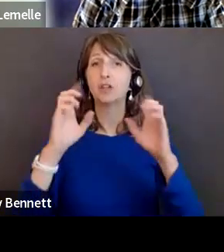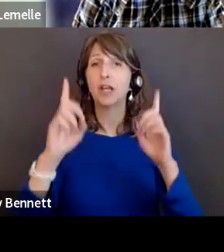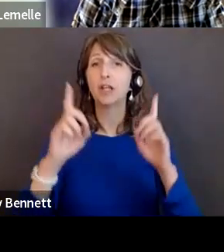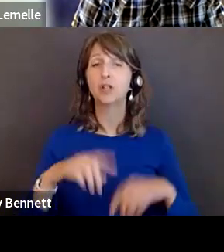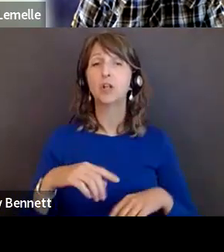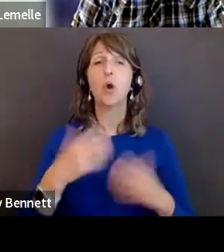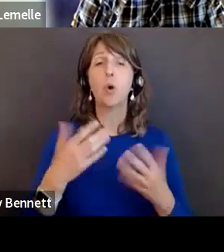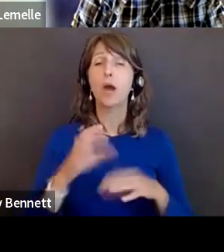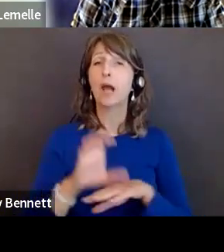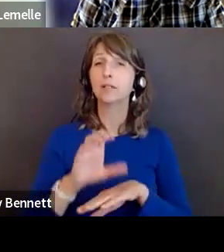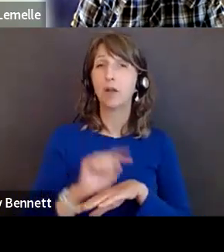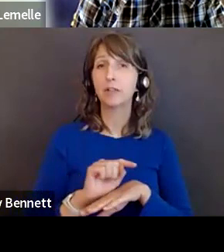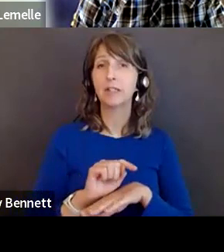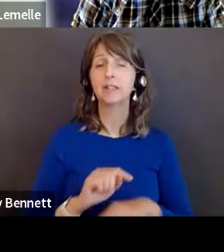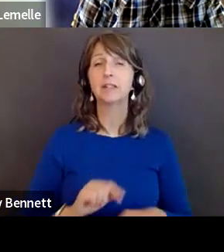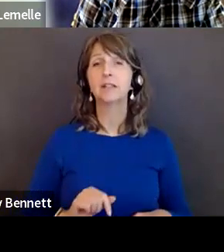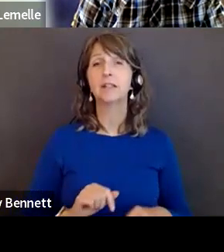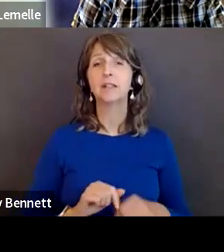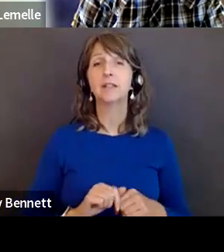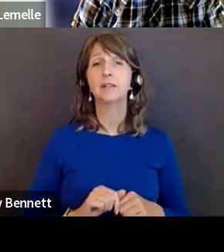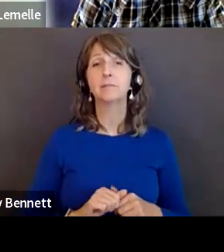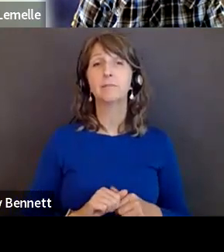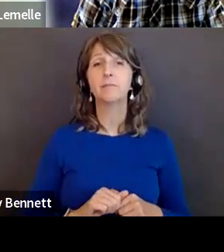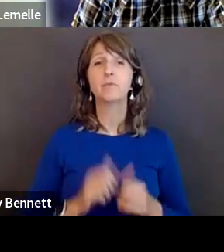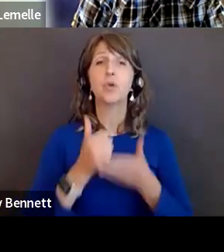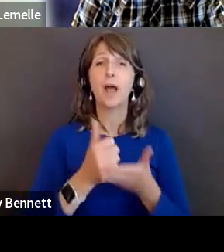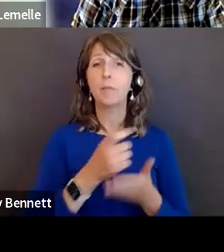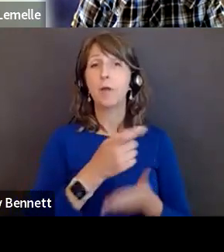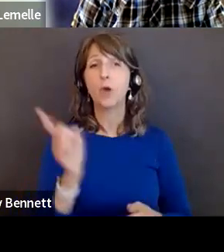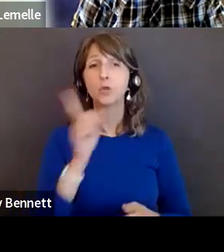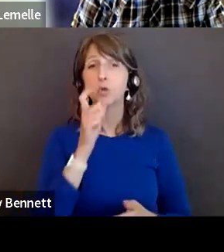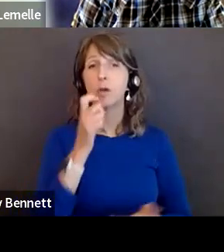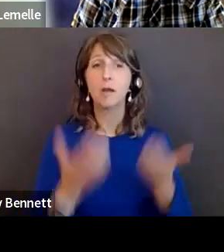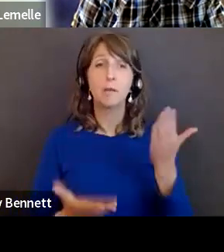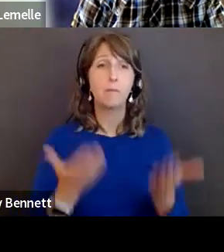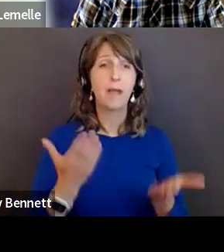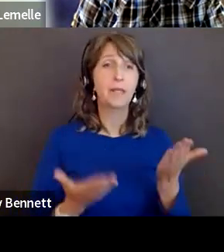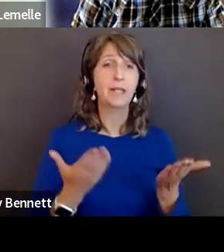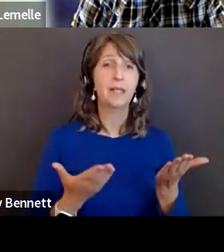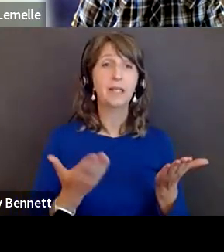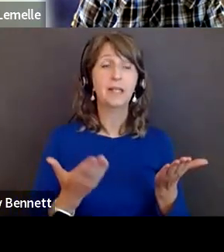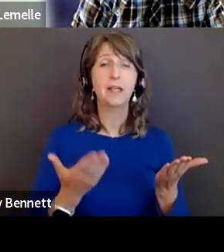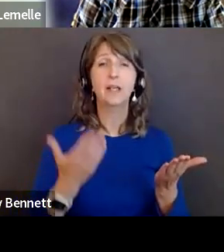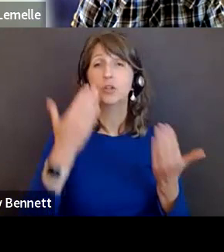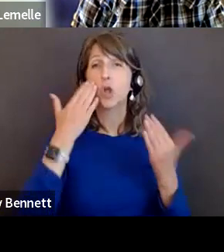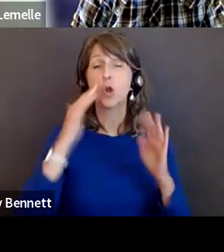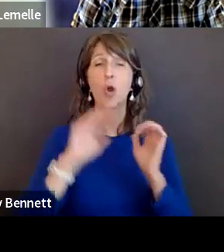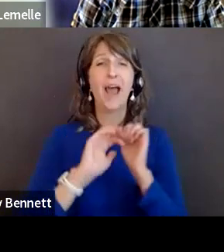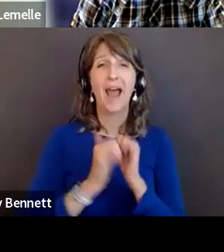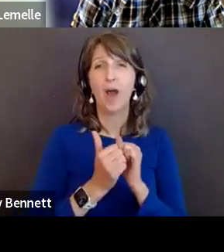Oh, and who are disabled in society today? And help those who may not addicted. Or how to maneuver around the disabilities. Yeah. Hello.